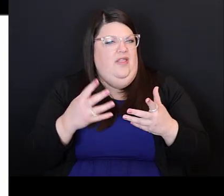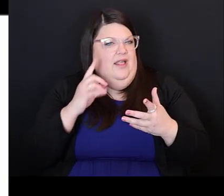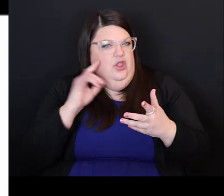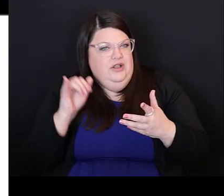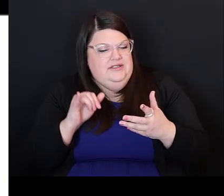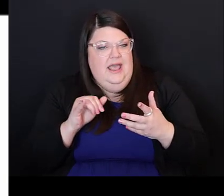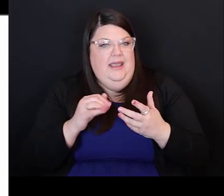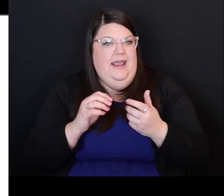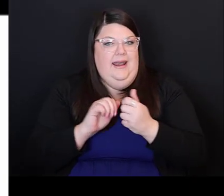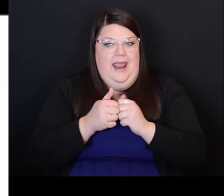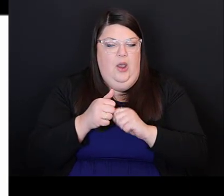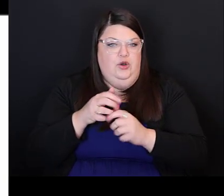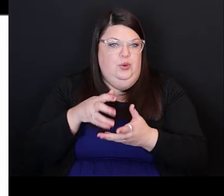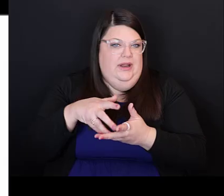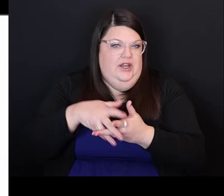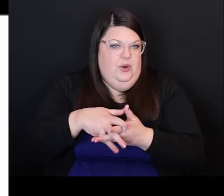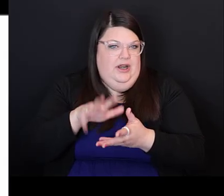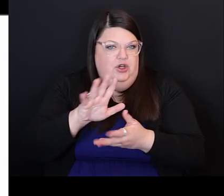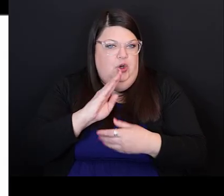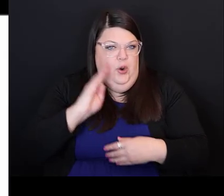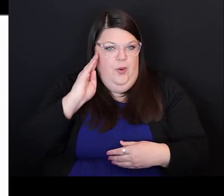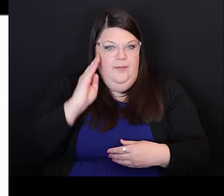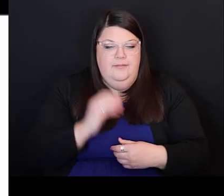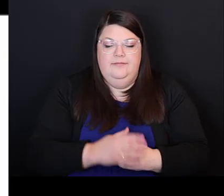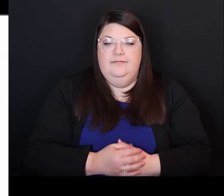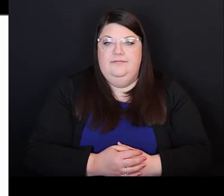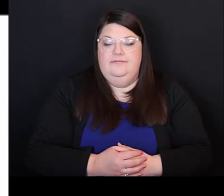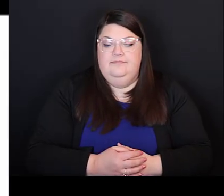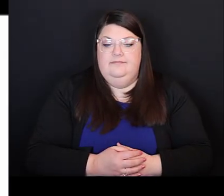that device is and what is entailed with integrating that into your home.